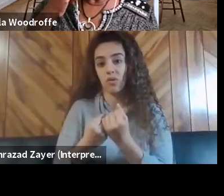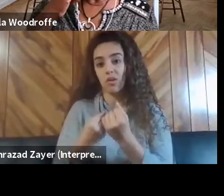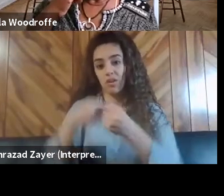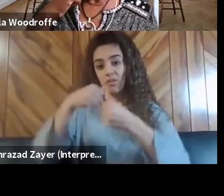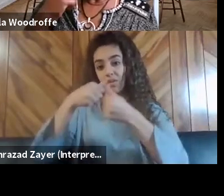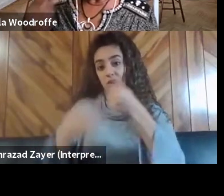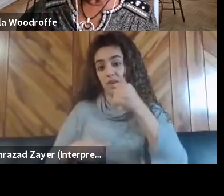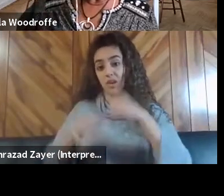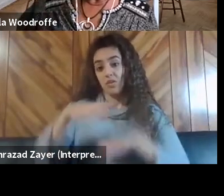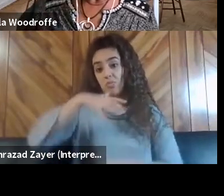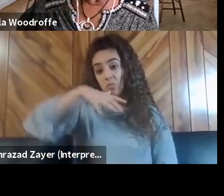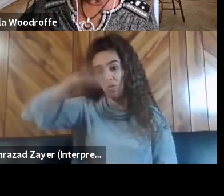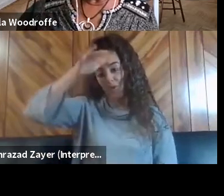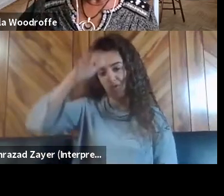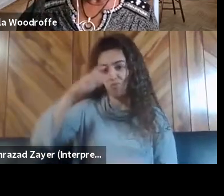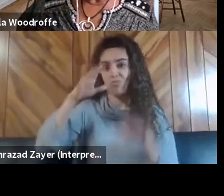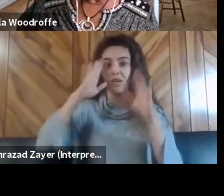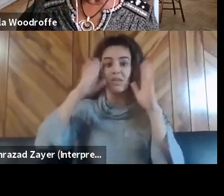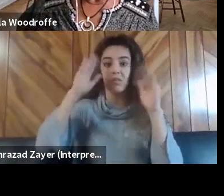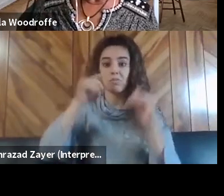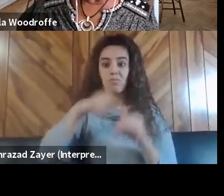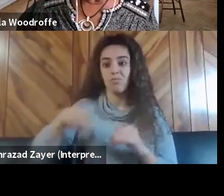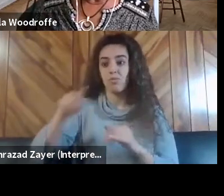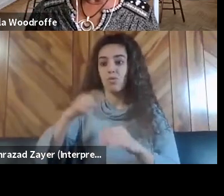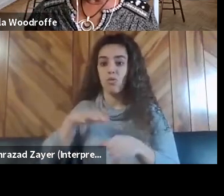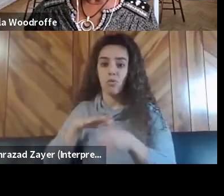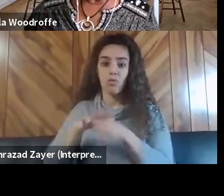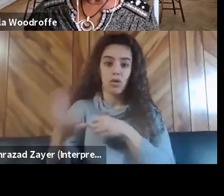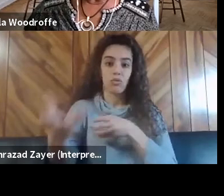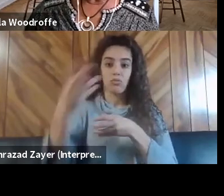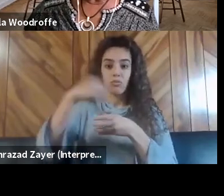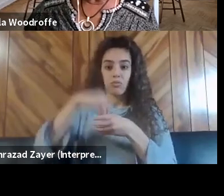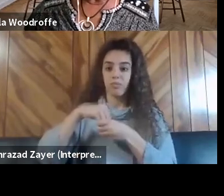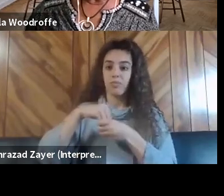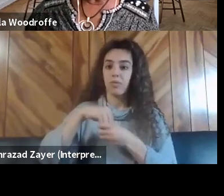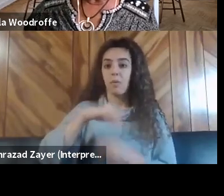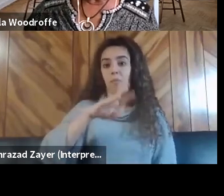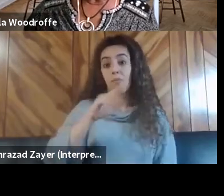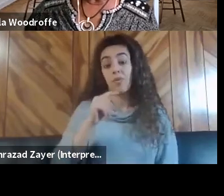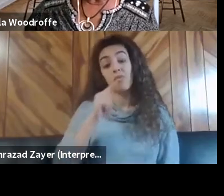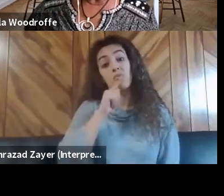them to be fully engaged. But as a parent with a child with